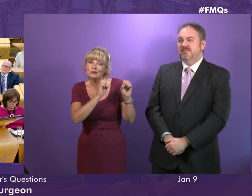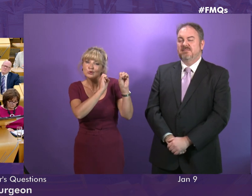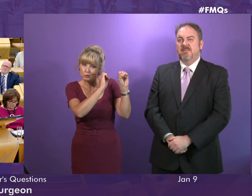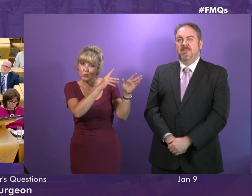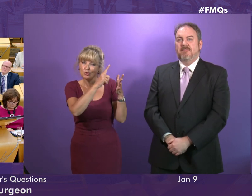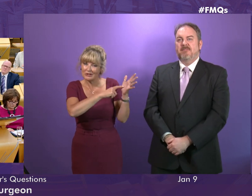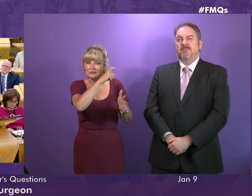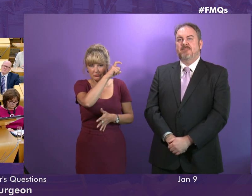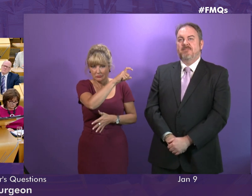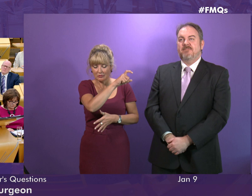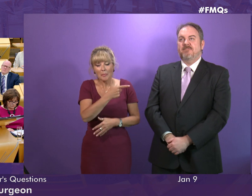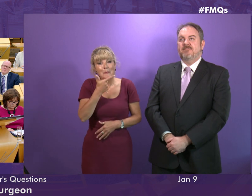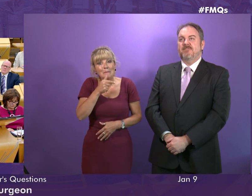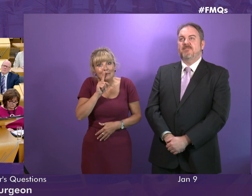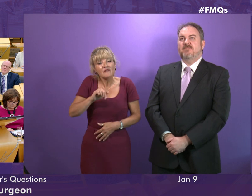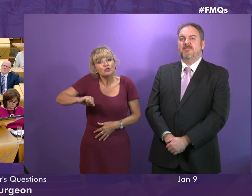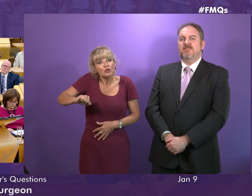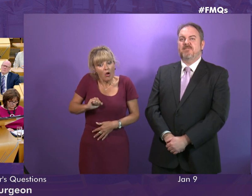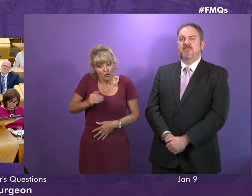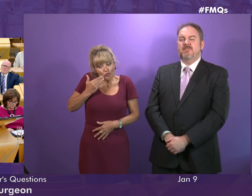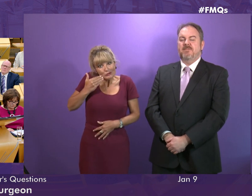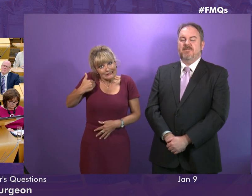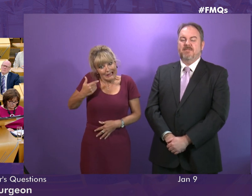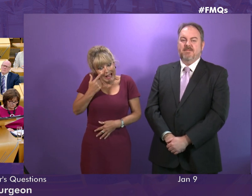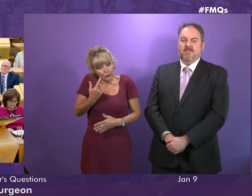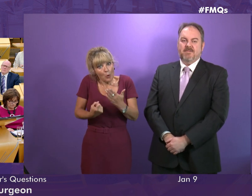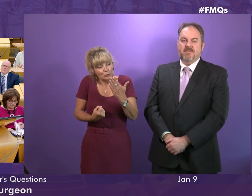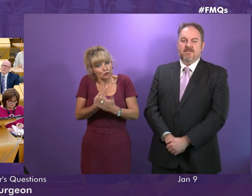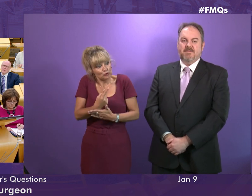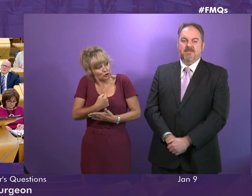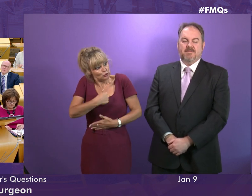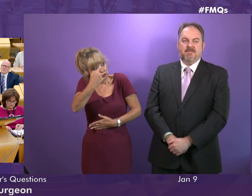Scotland have very recently had an opportunity to cast a verdict on the performance of this